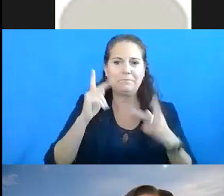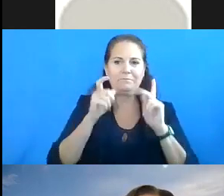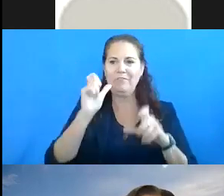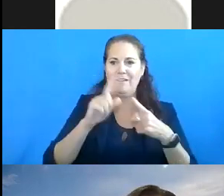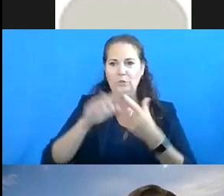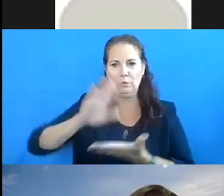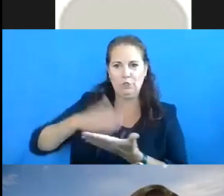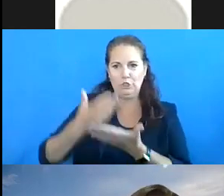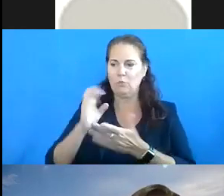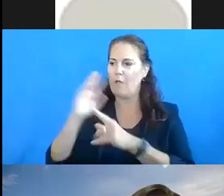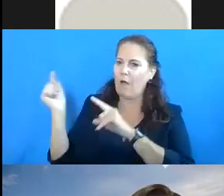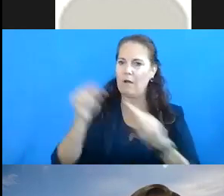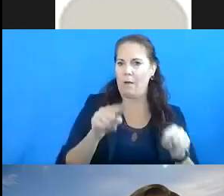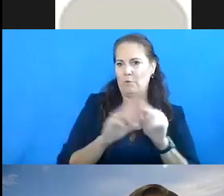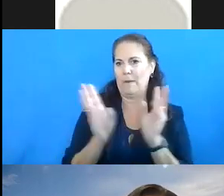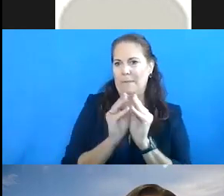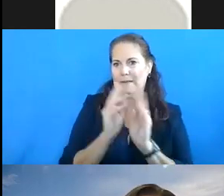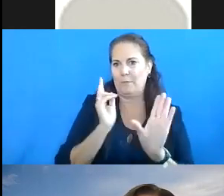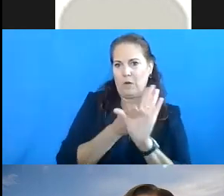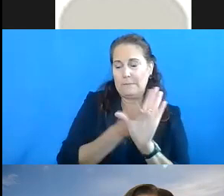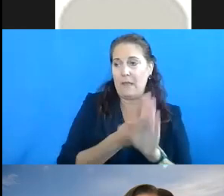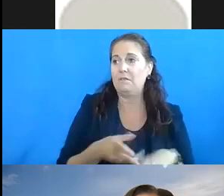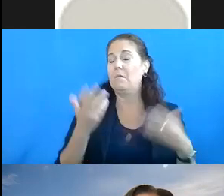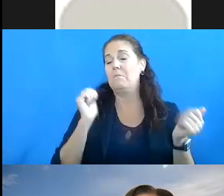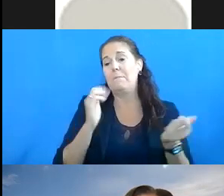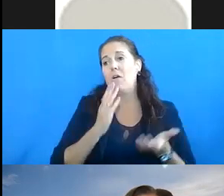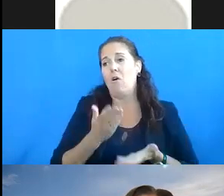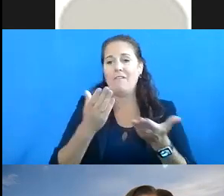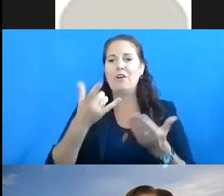and then come to the meeting and participate. It might be offering gift cards to a local